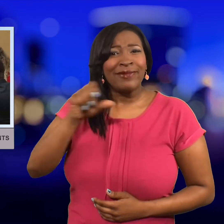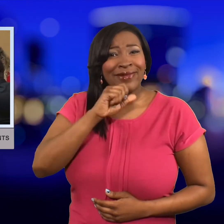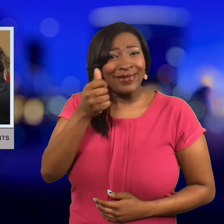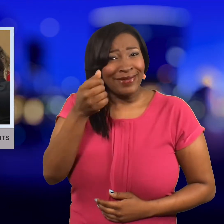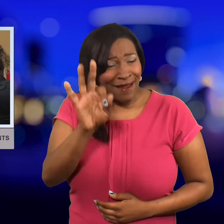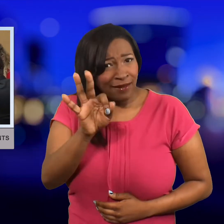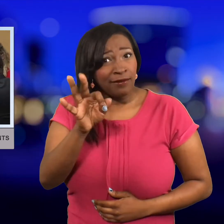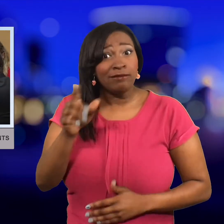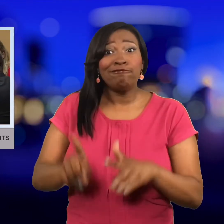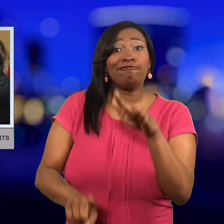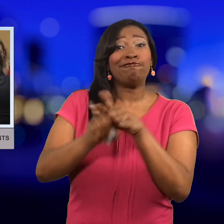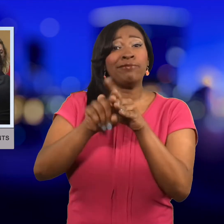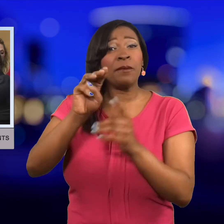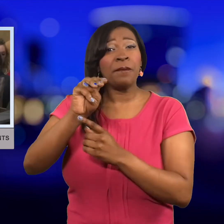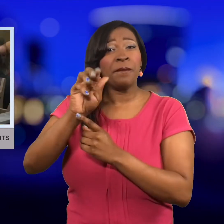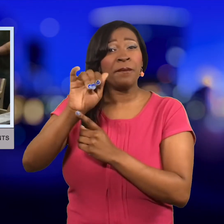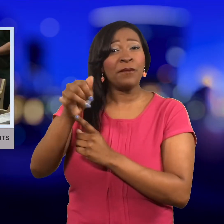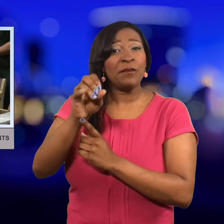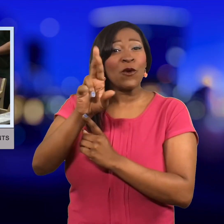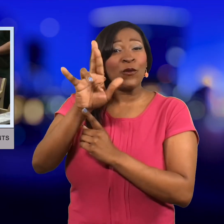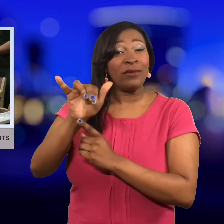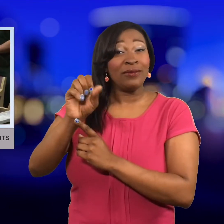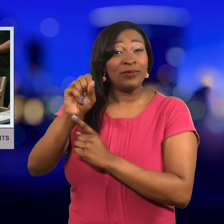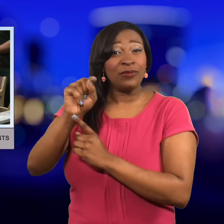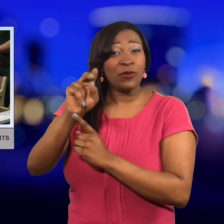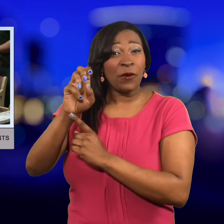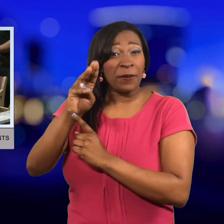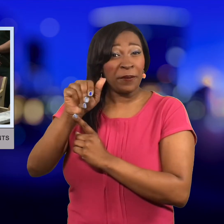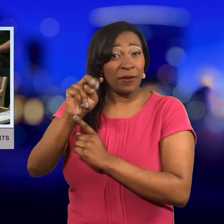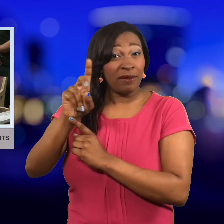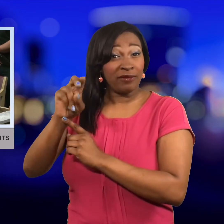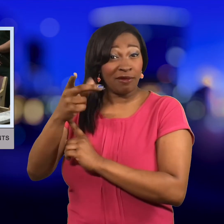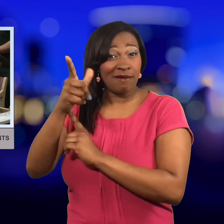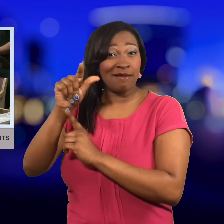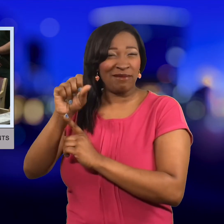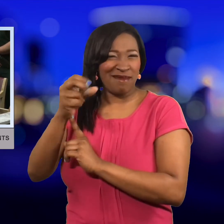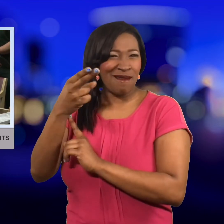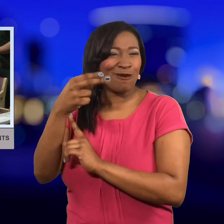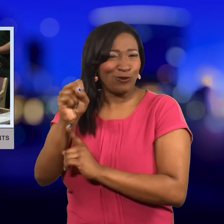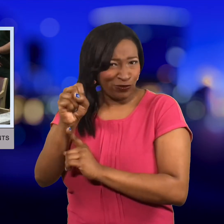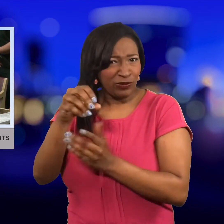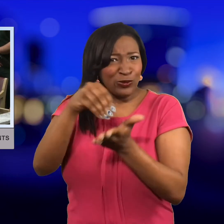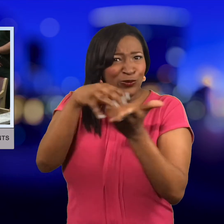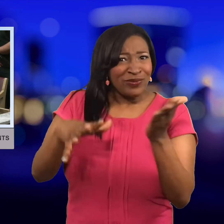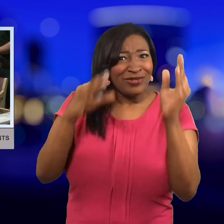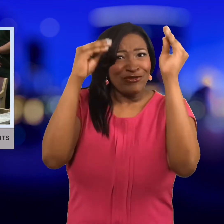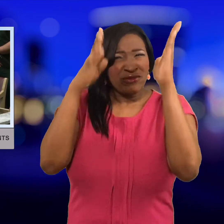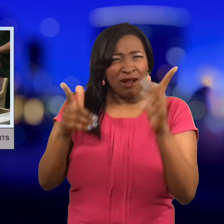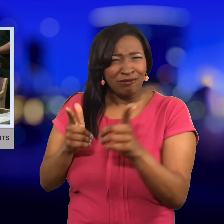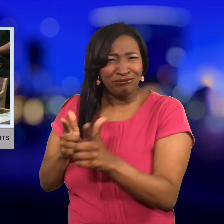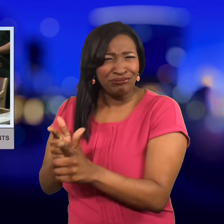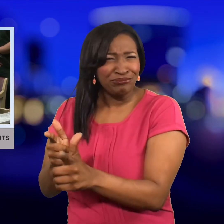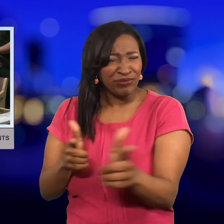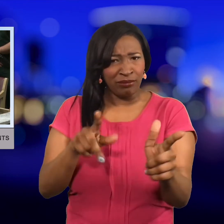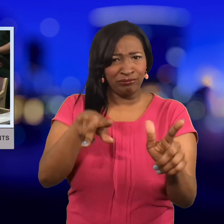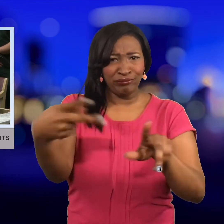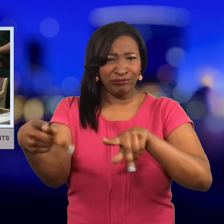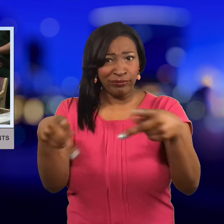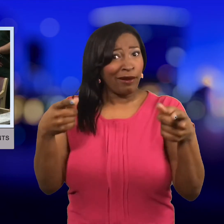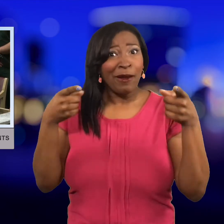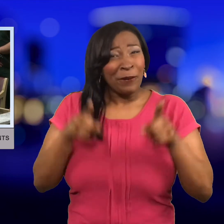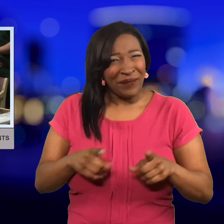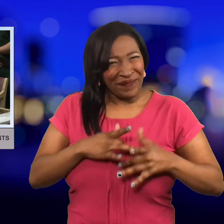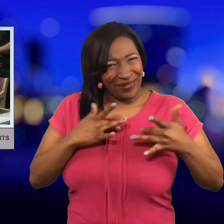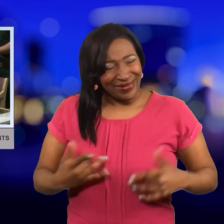The 19-year-old is accused of gunning down students and teachers at Marjory Stoneman